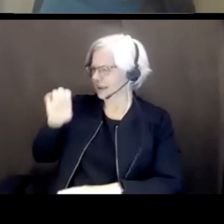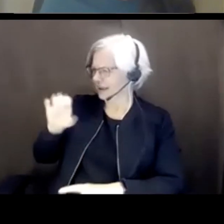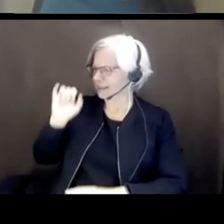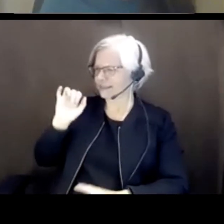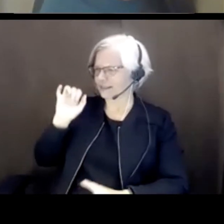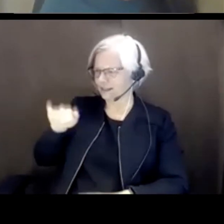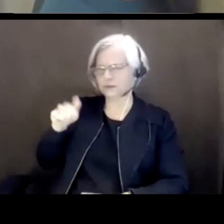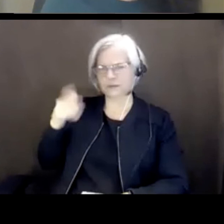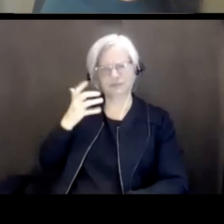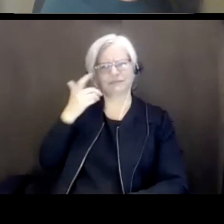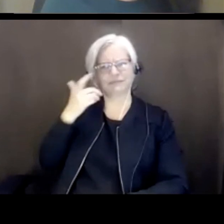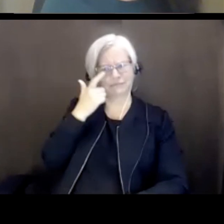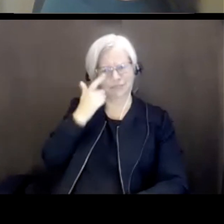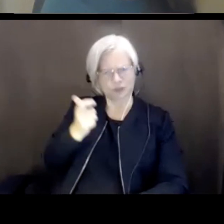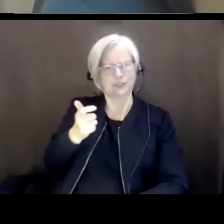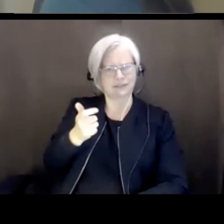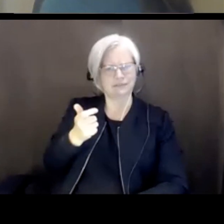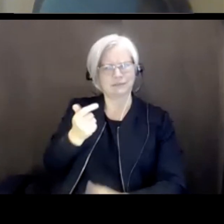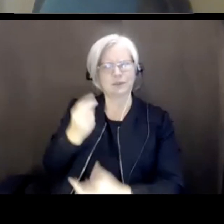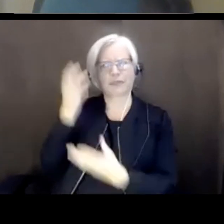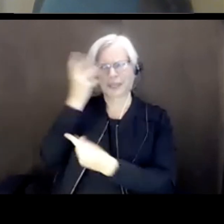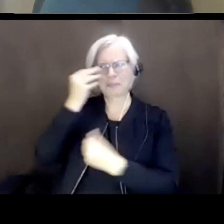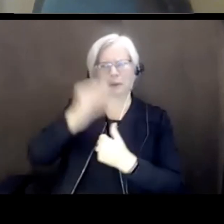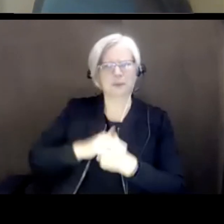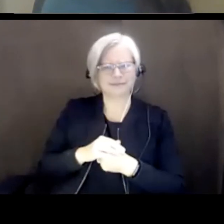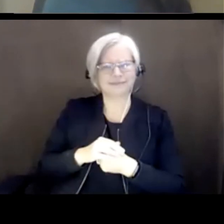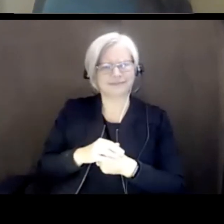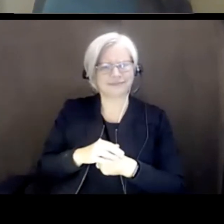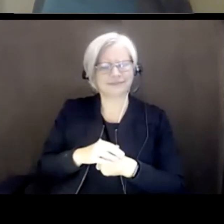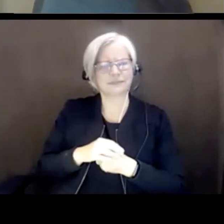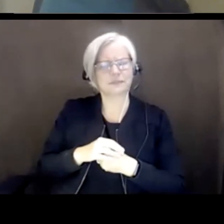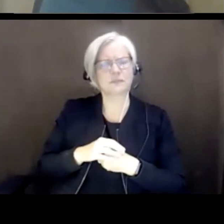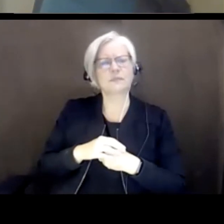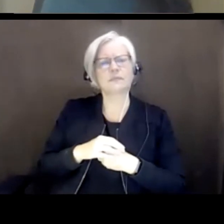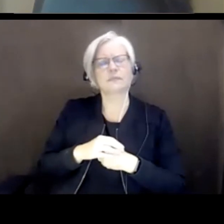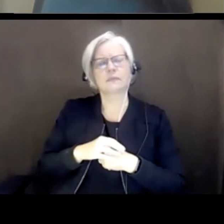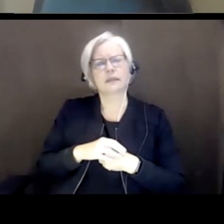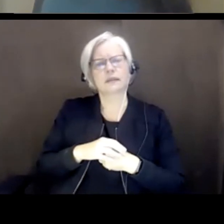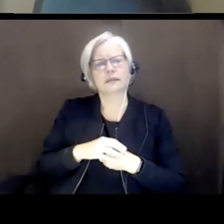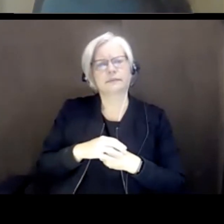THINK TO THINK ABOUT. I MEANS, IT'S SOMETHING THAT I'M SURE LOTS OF PEOPLE HAVE BEEN THINKING